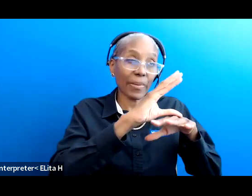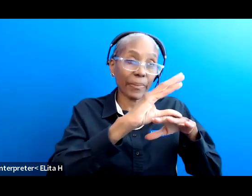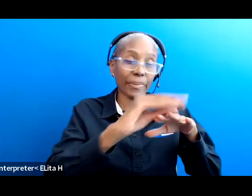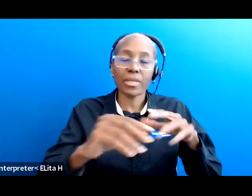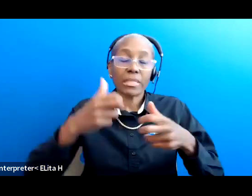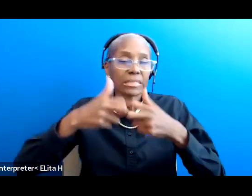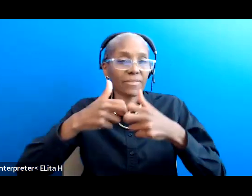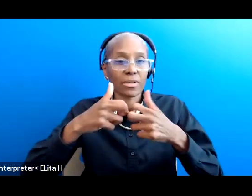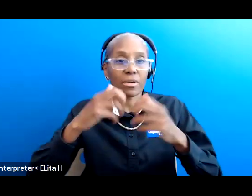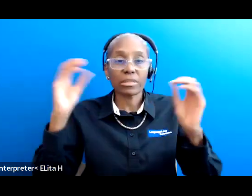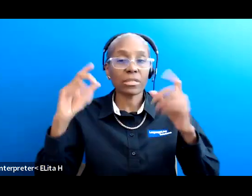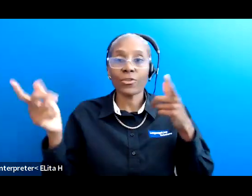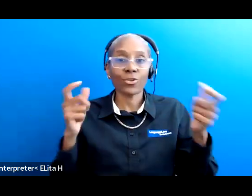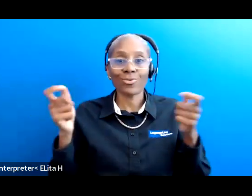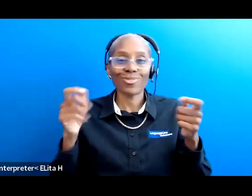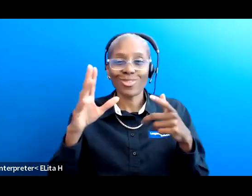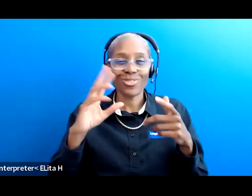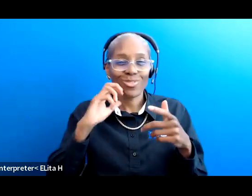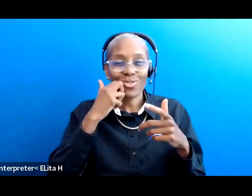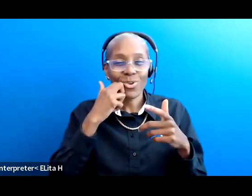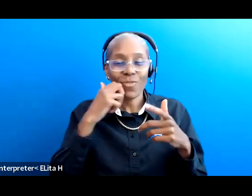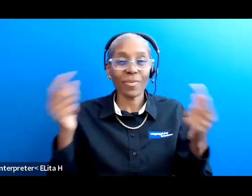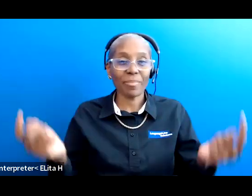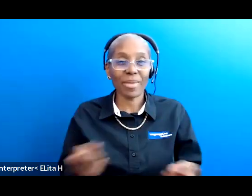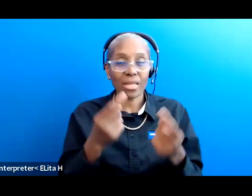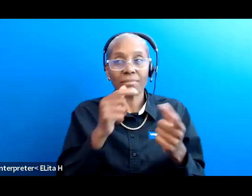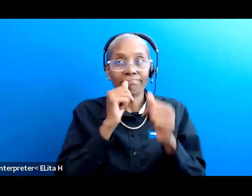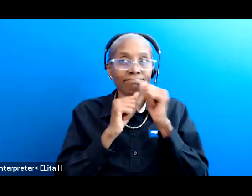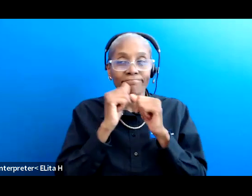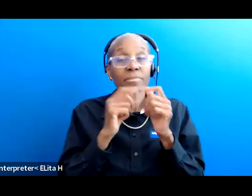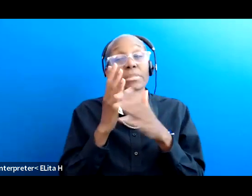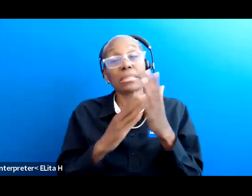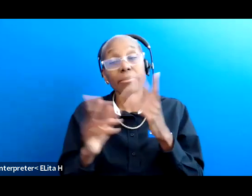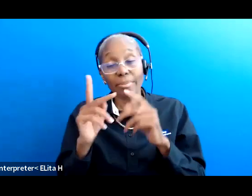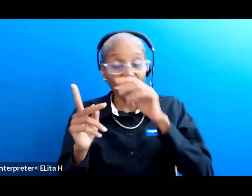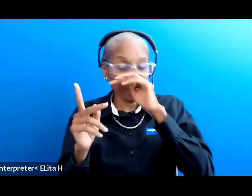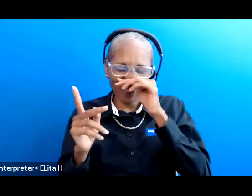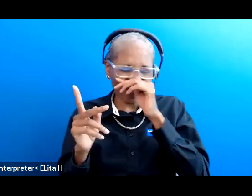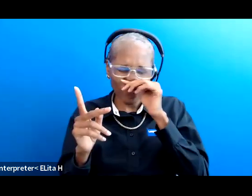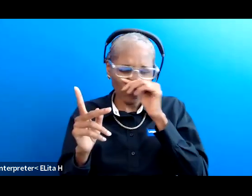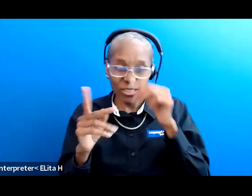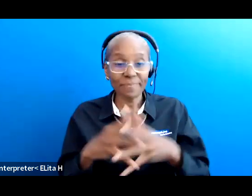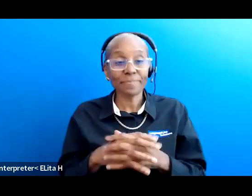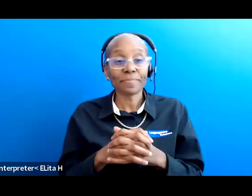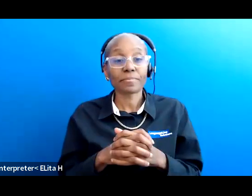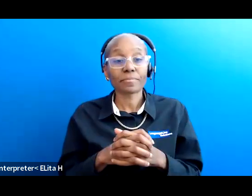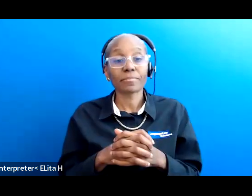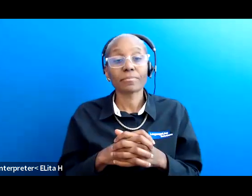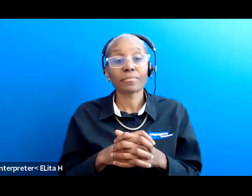because nothing's controlling that neuropathic pain. But for some people and it's just an odd thing that happens.